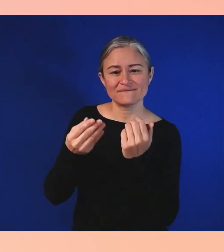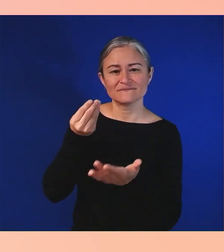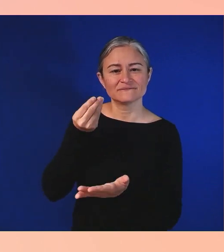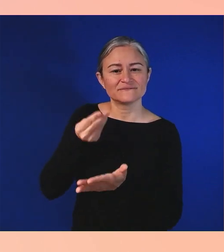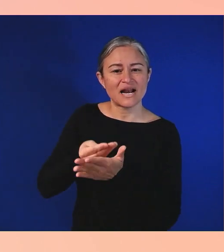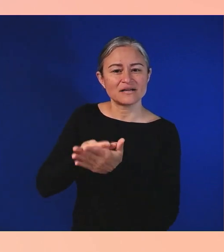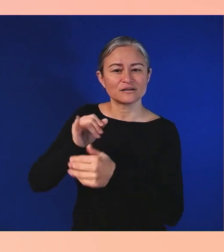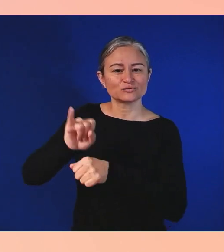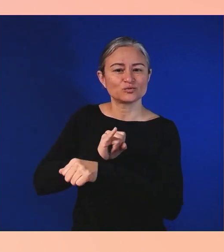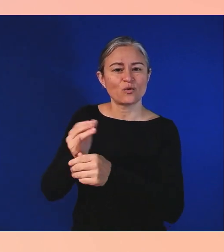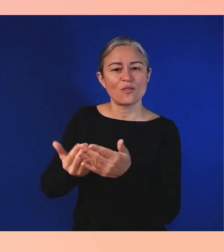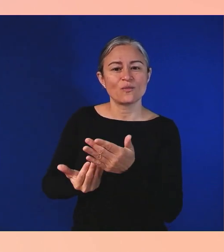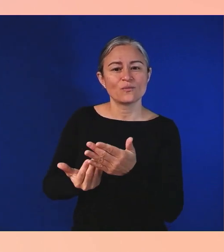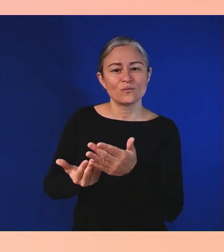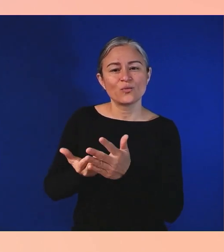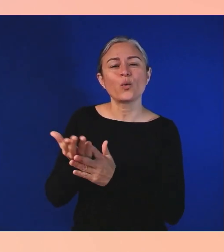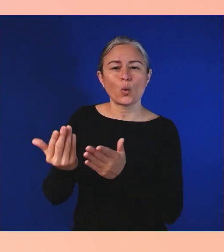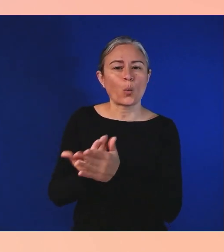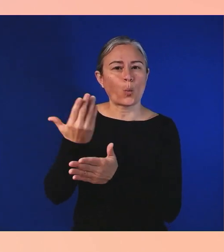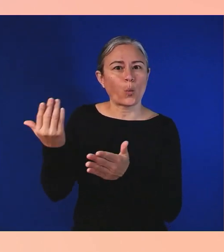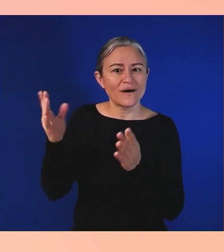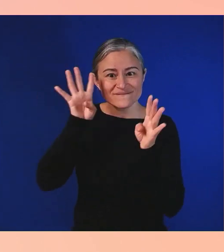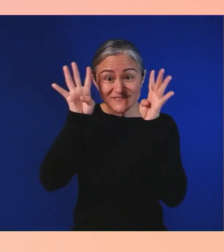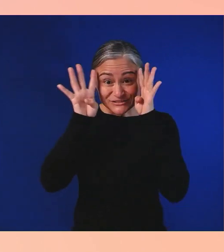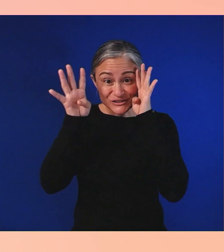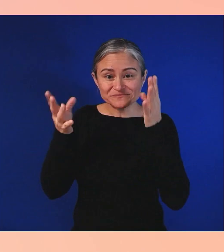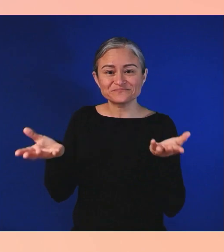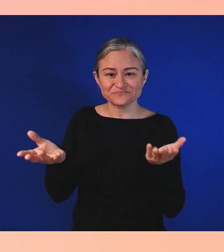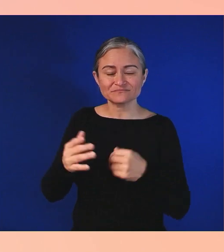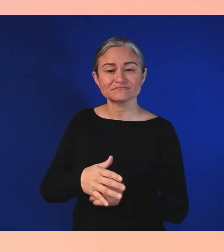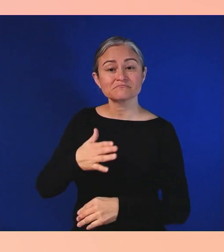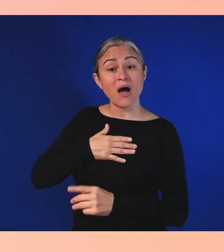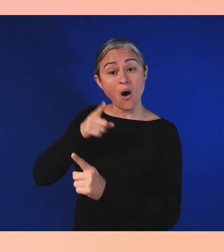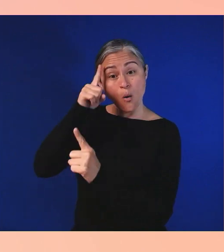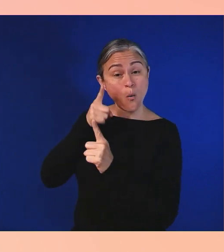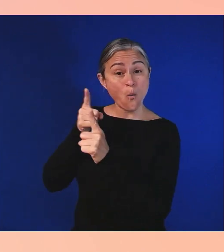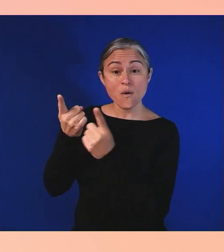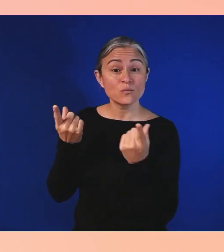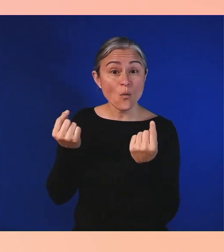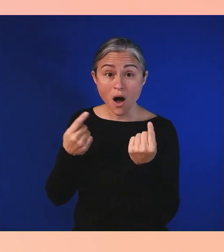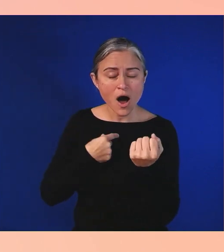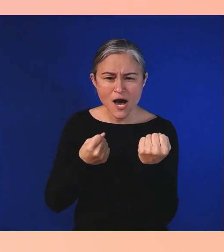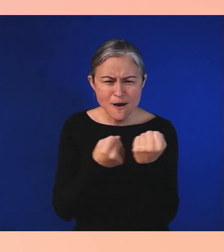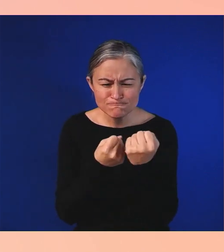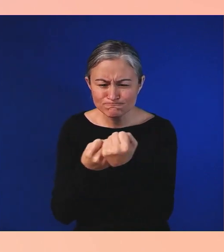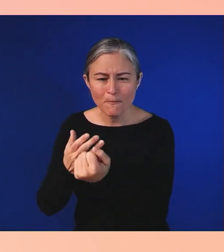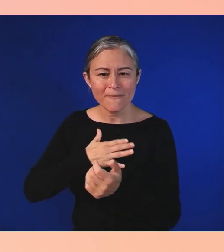to my customers and support my branches and customers for troubleshooting various issues pertaining